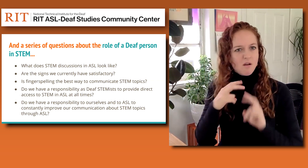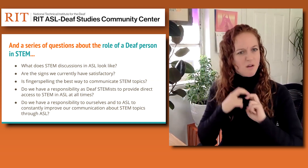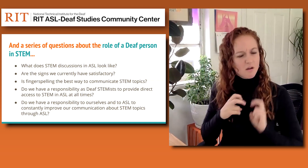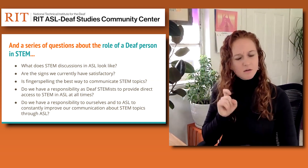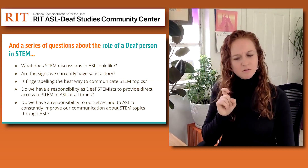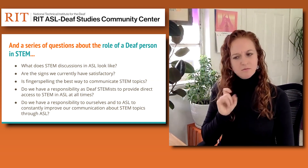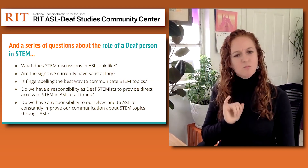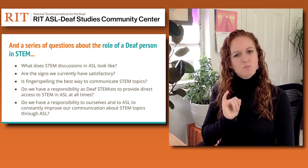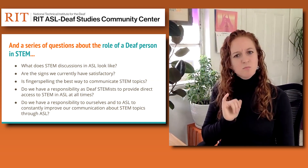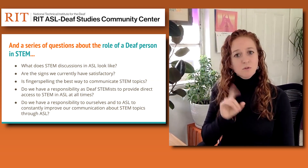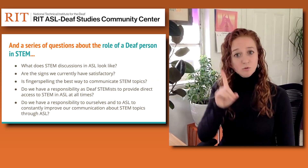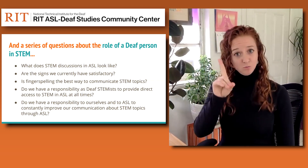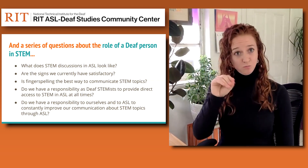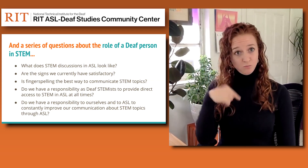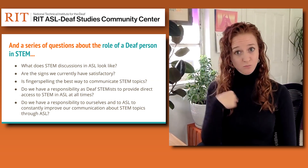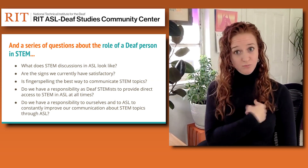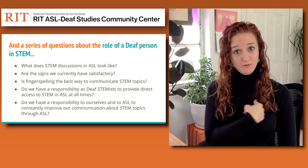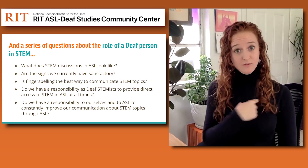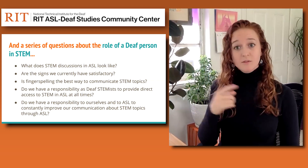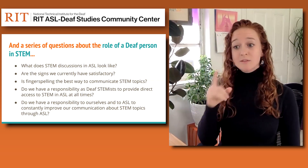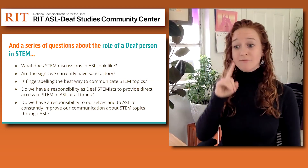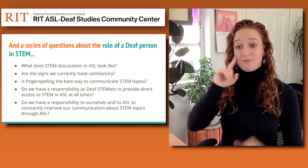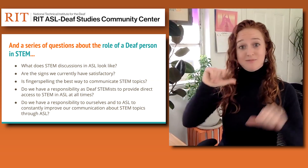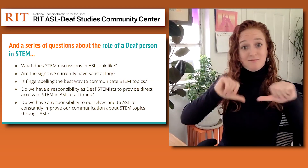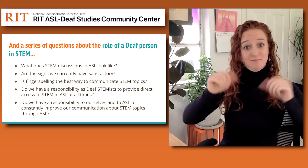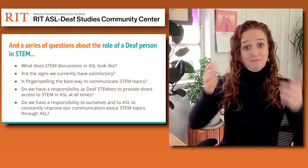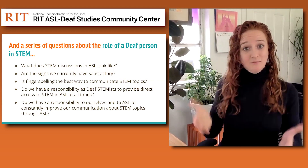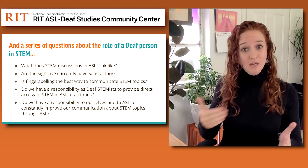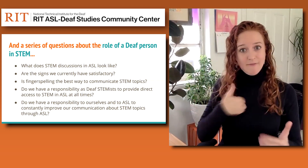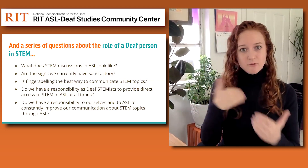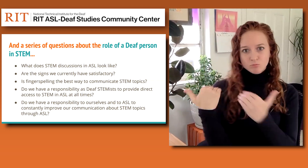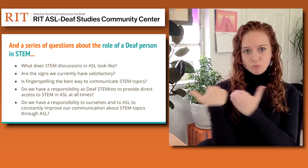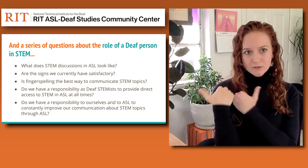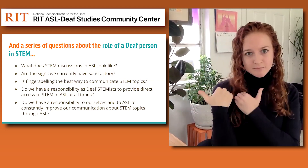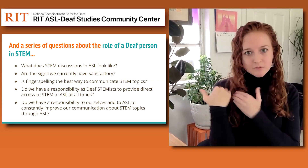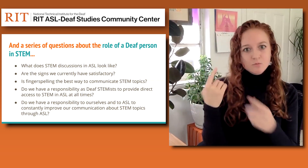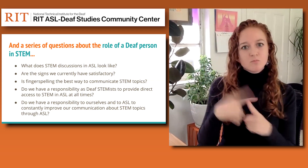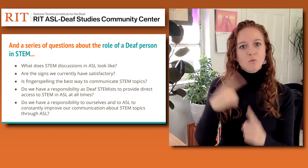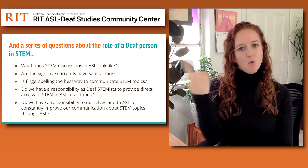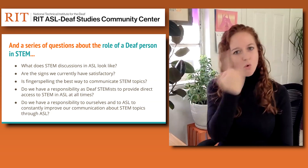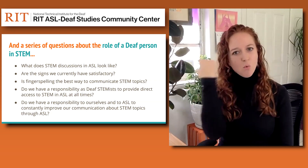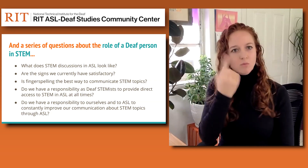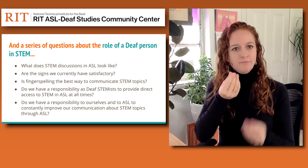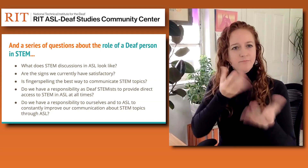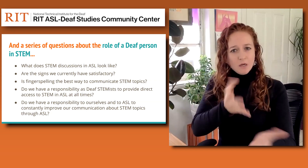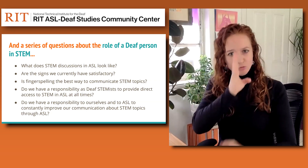It was to satisfy the hearing people in the room. So I was thinking, as a deaf scientist,